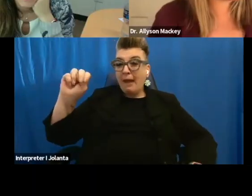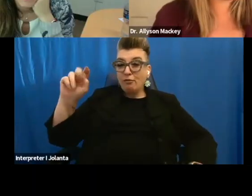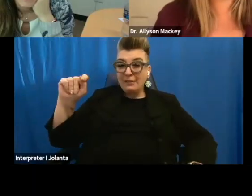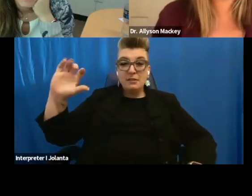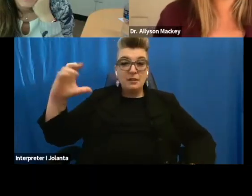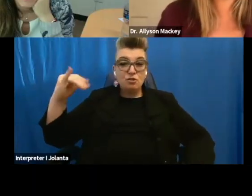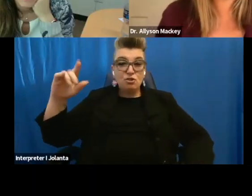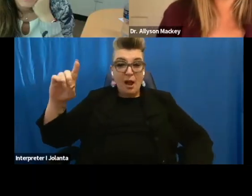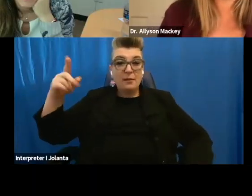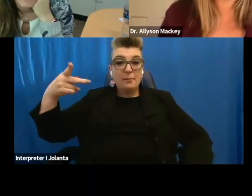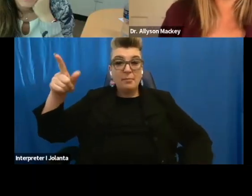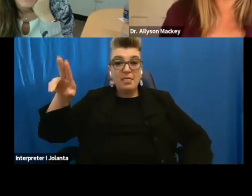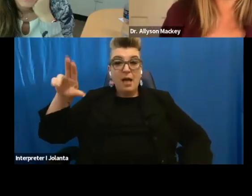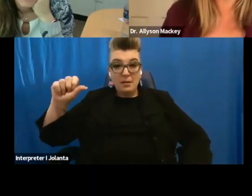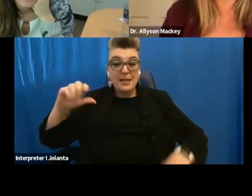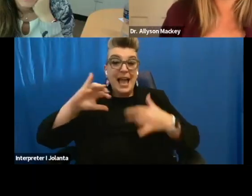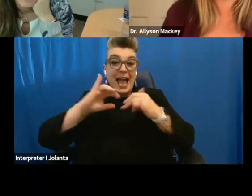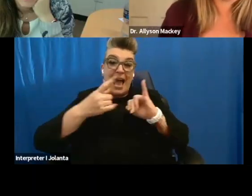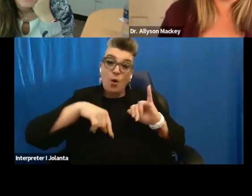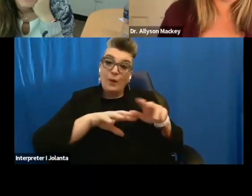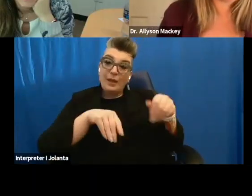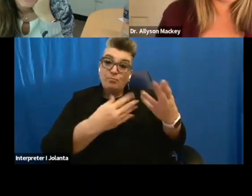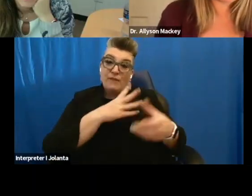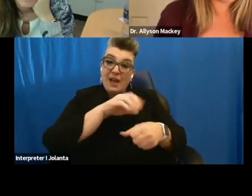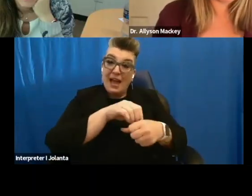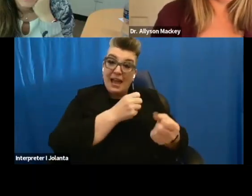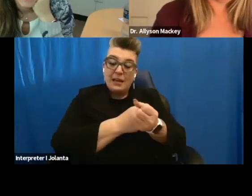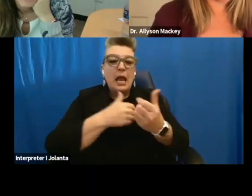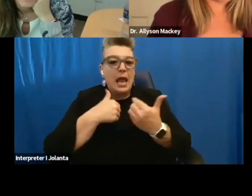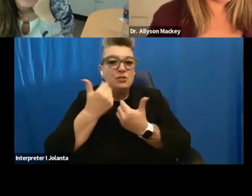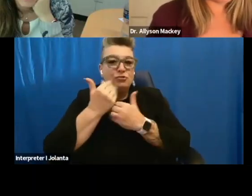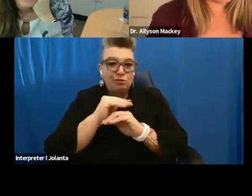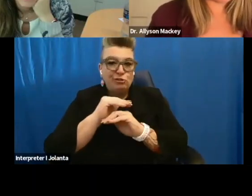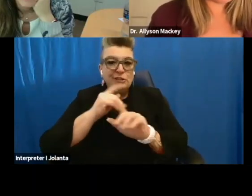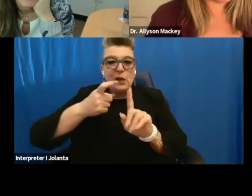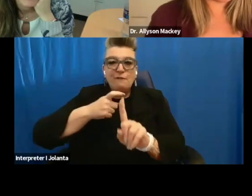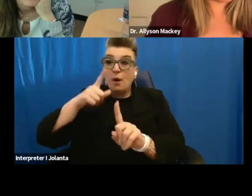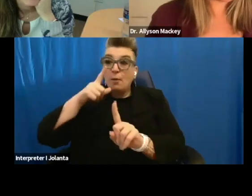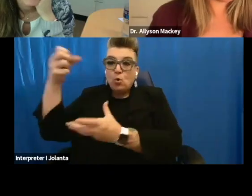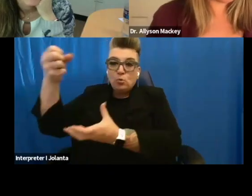um has restrictions on it placed by funders and by government sources around who is